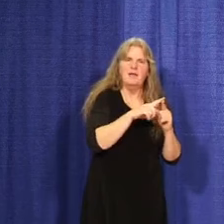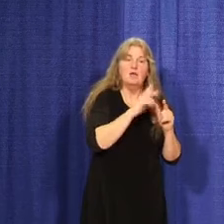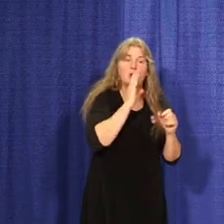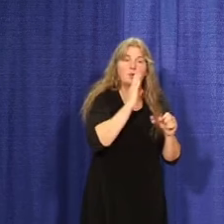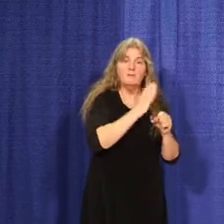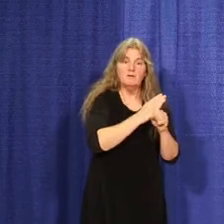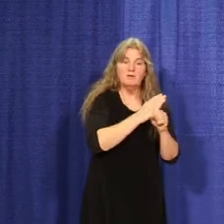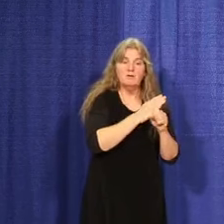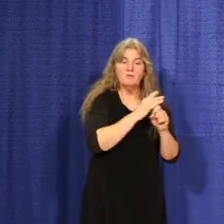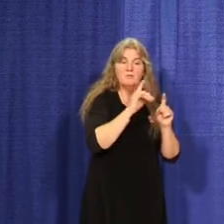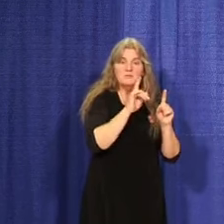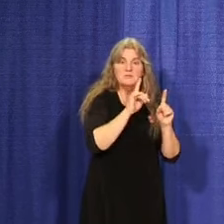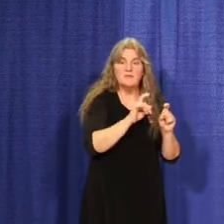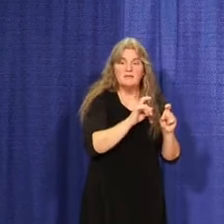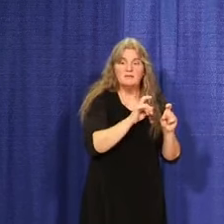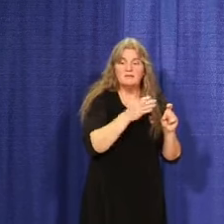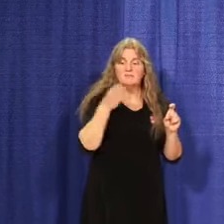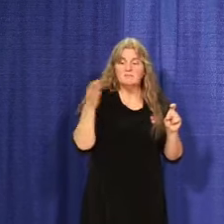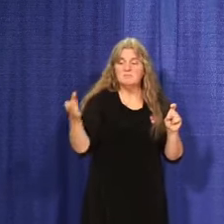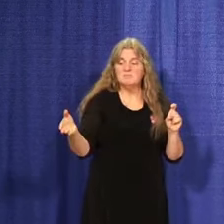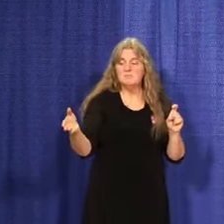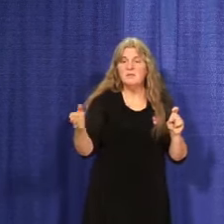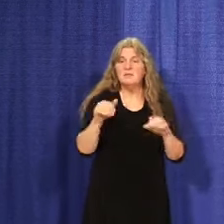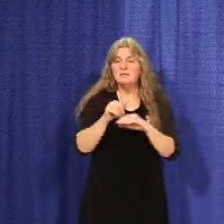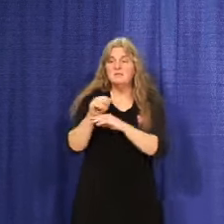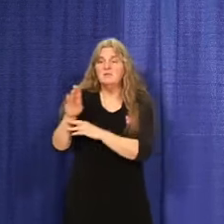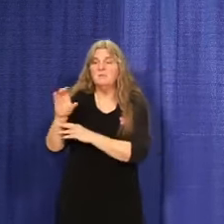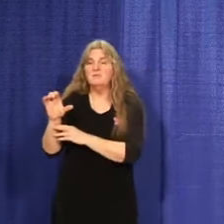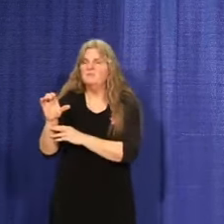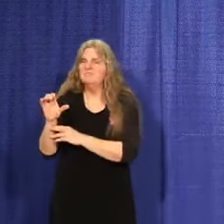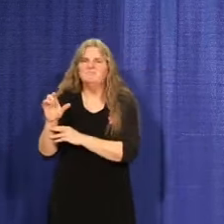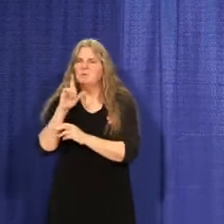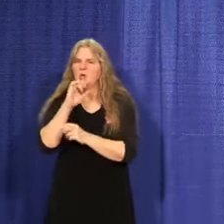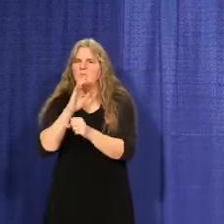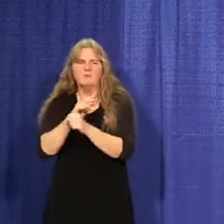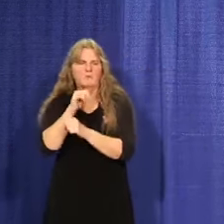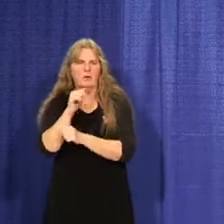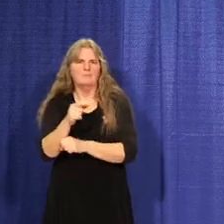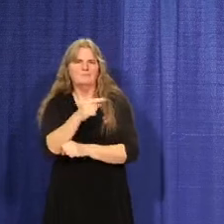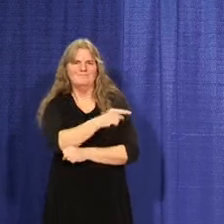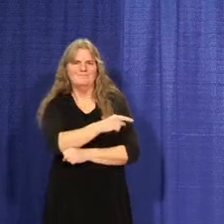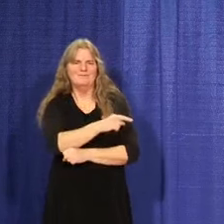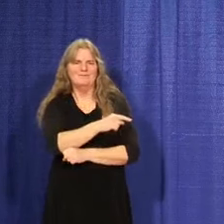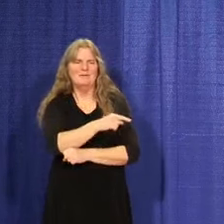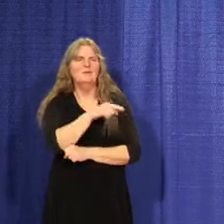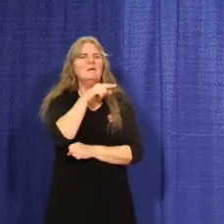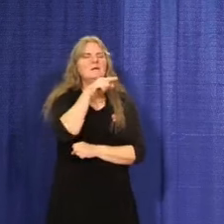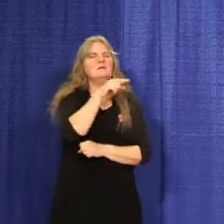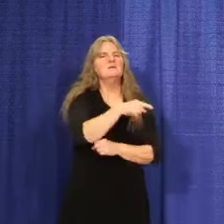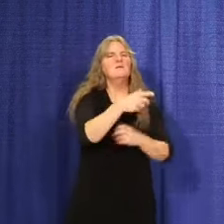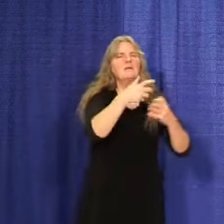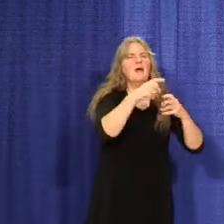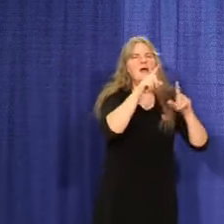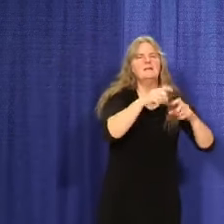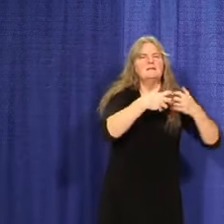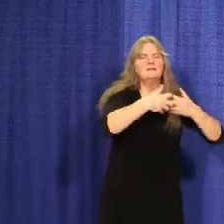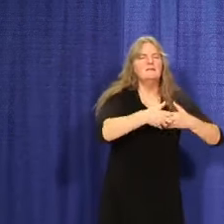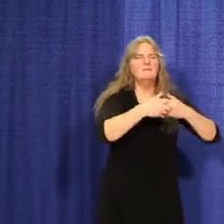findings. The gene expert, it is a very, very sensitive test so it